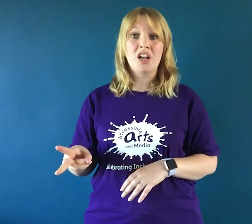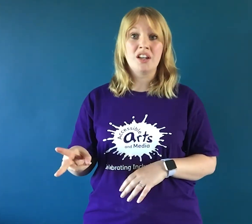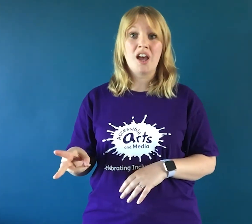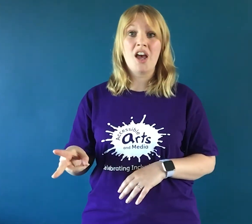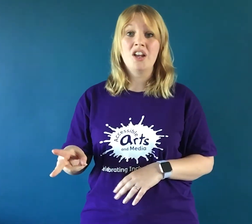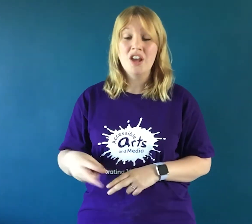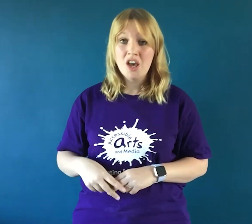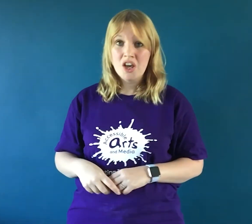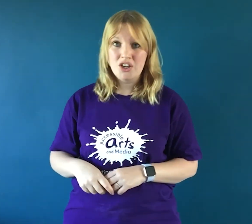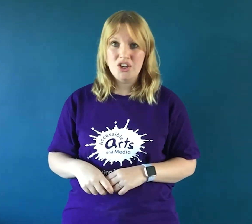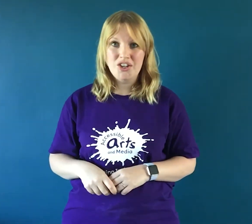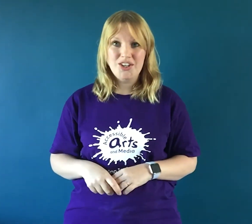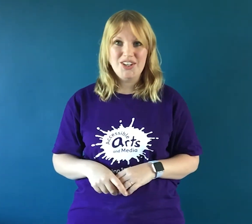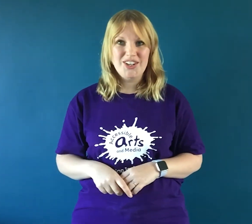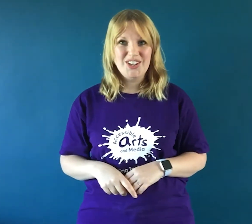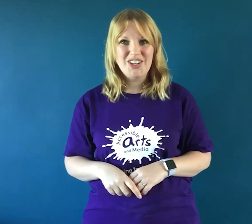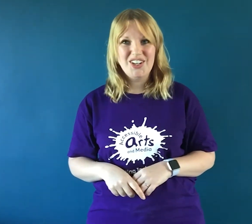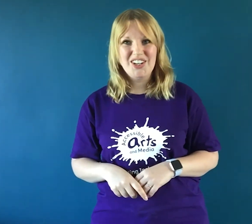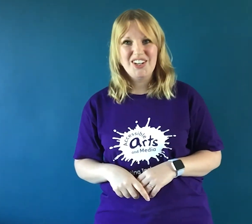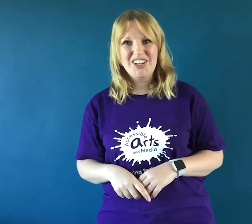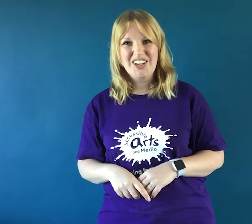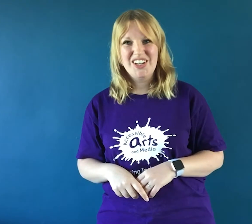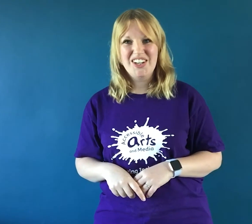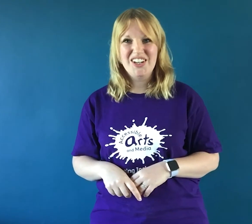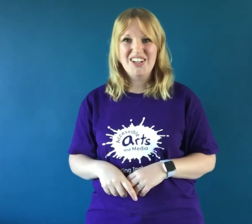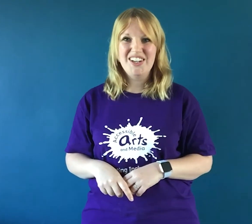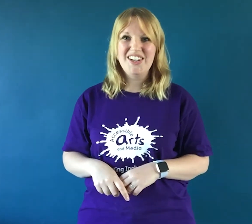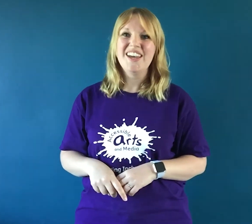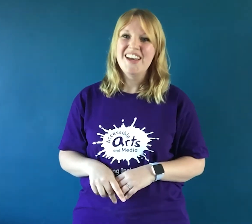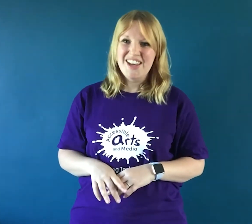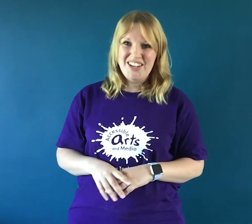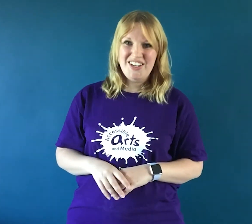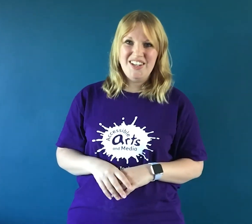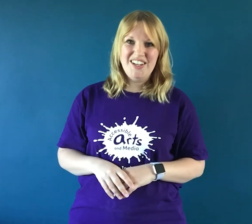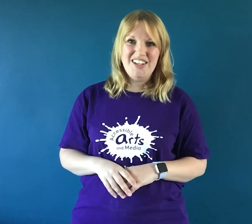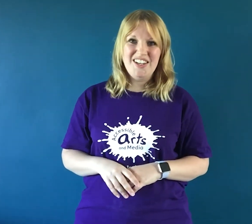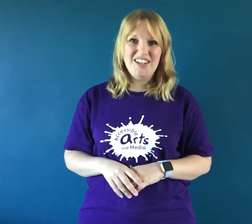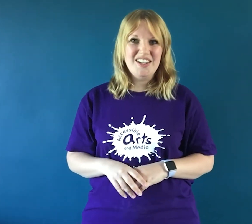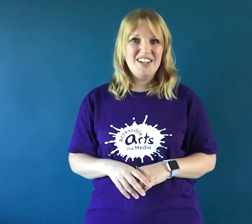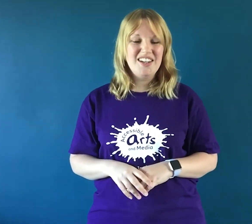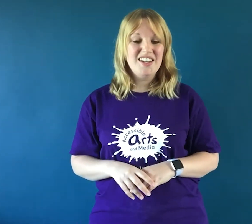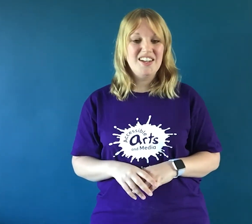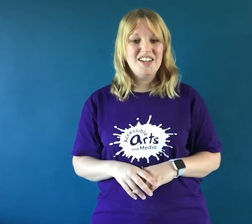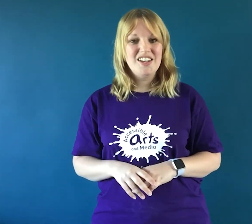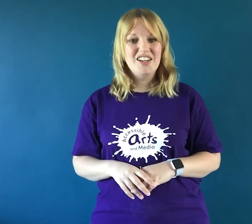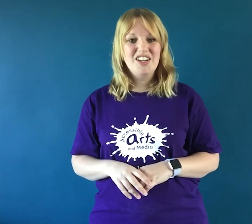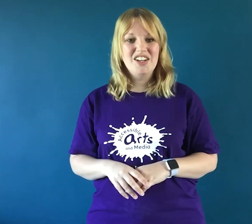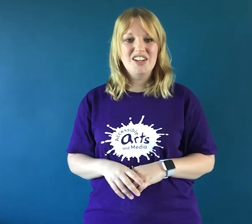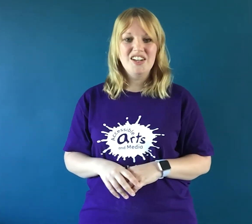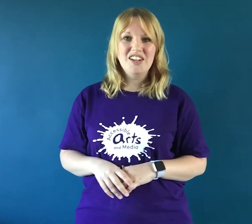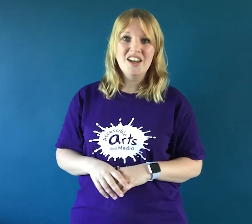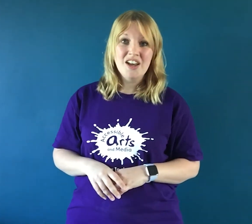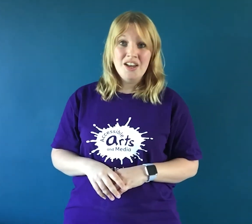And again. Ee, ee, ee. Ee, ee, ee.